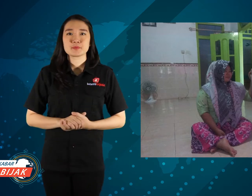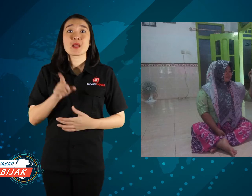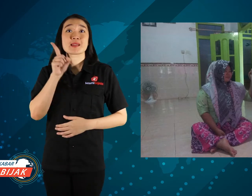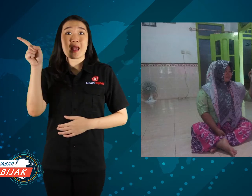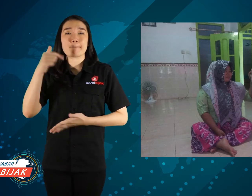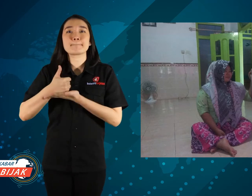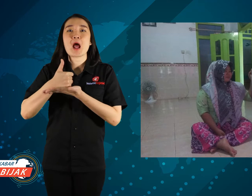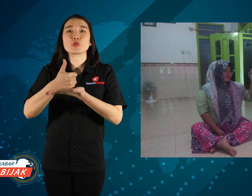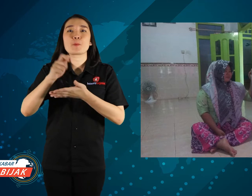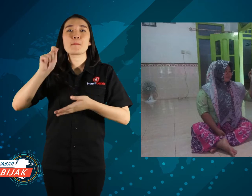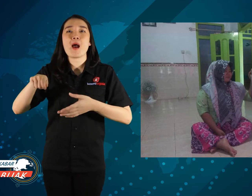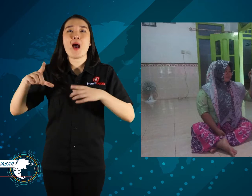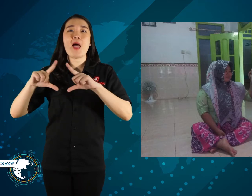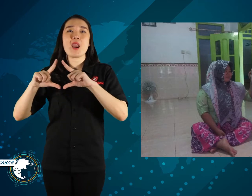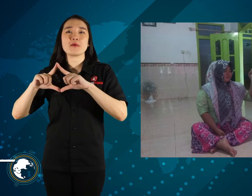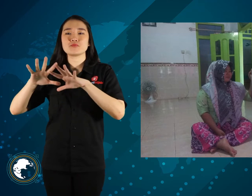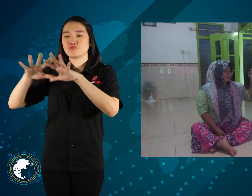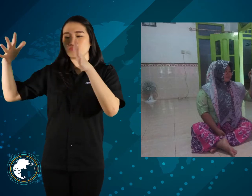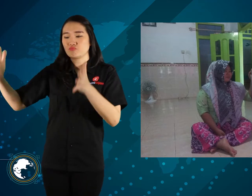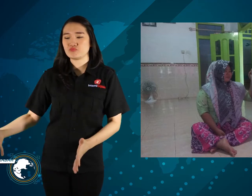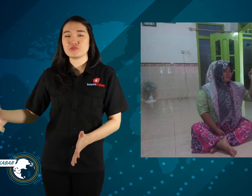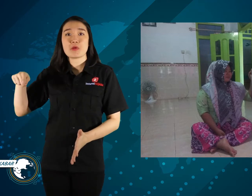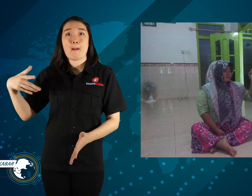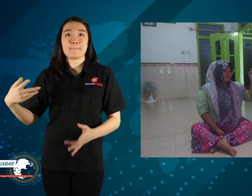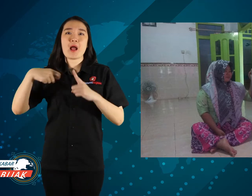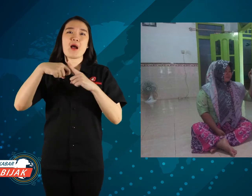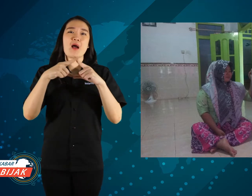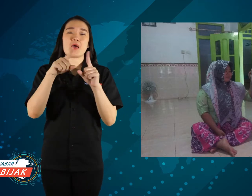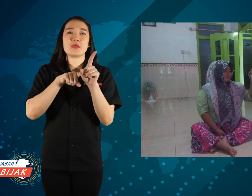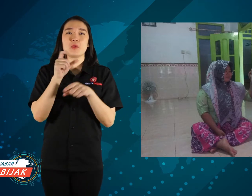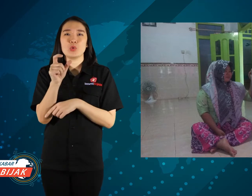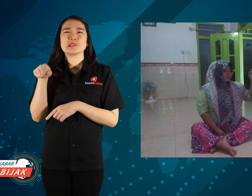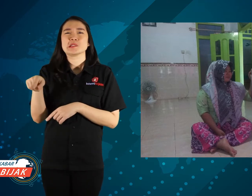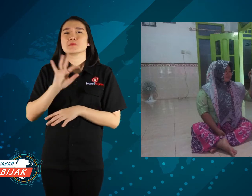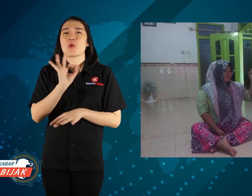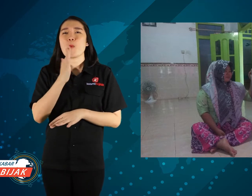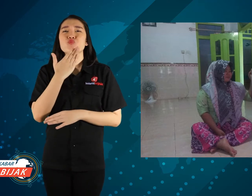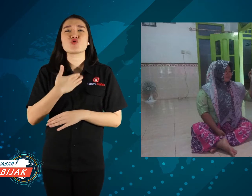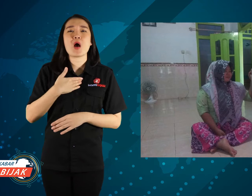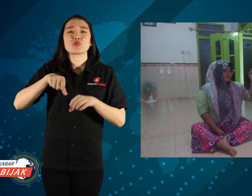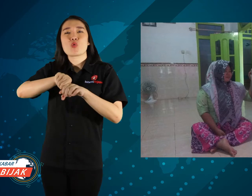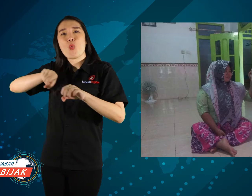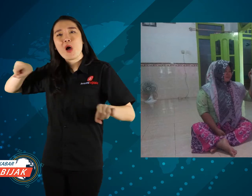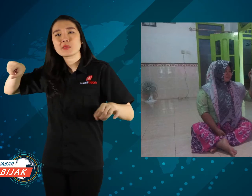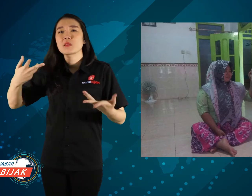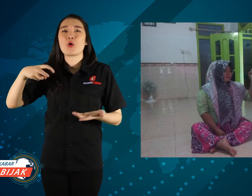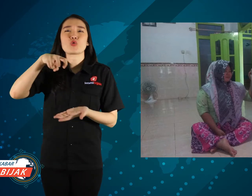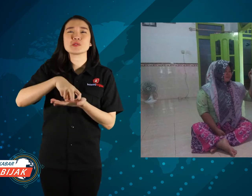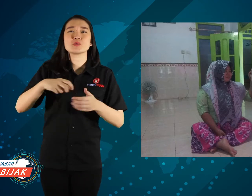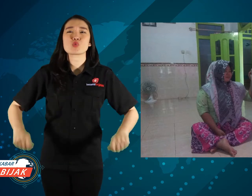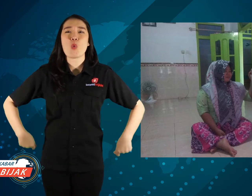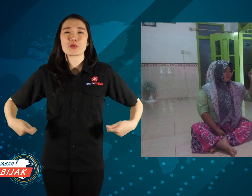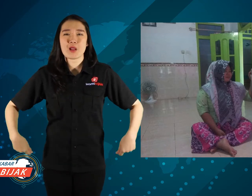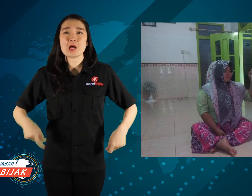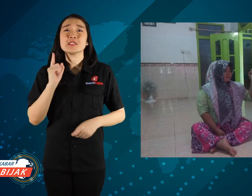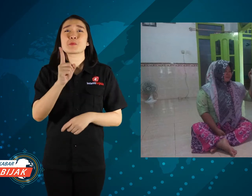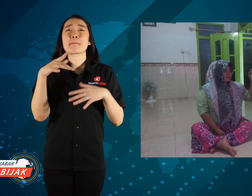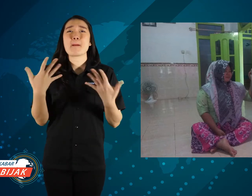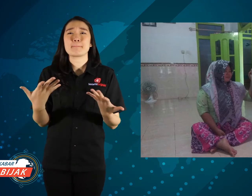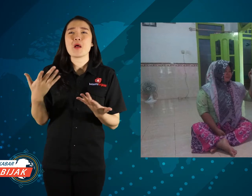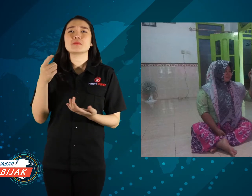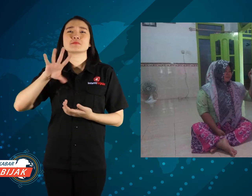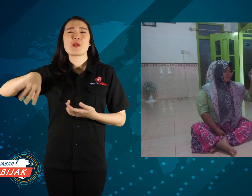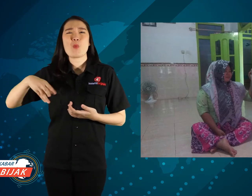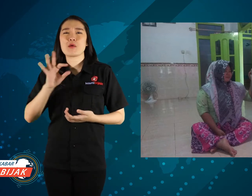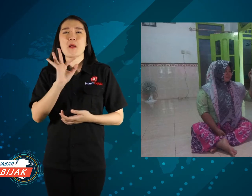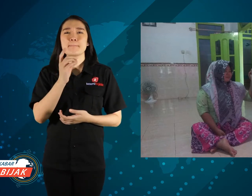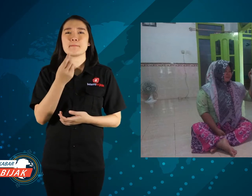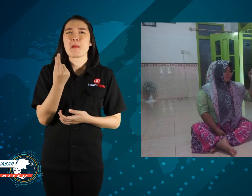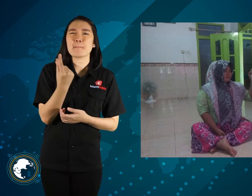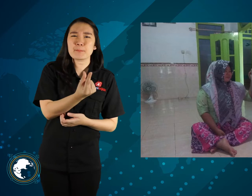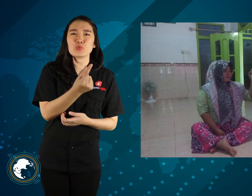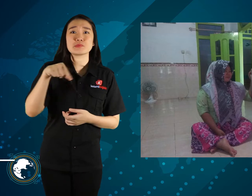Dilah walking with wooden aids, don't have any cane or wheelchair because the family cannot afford it.